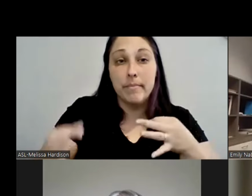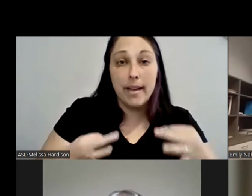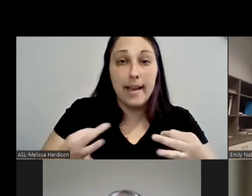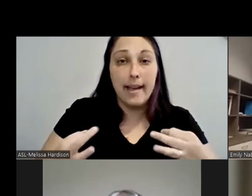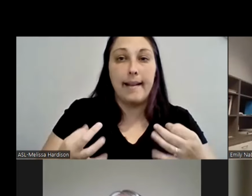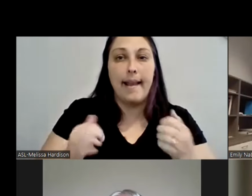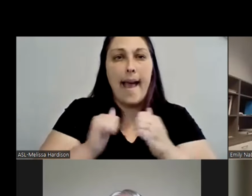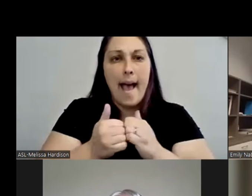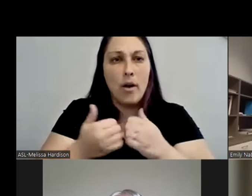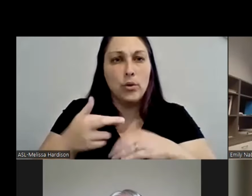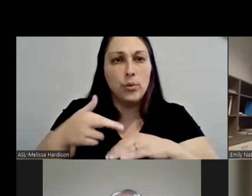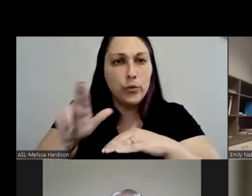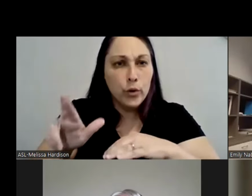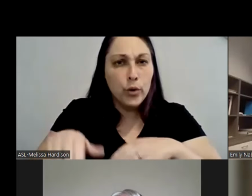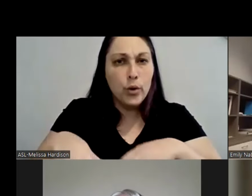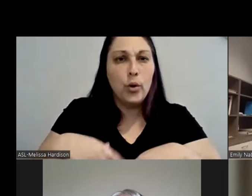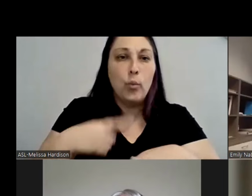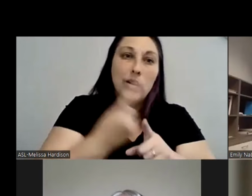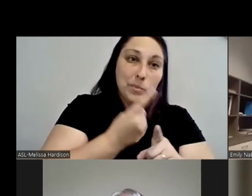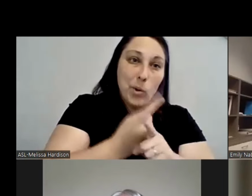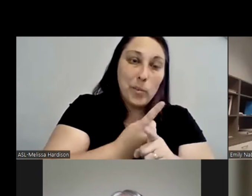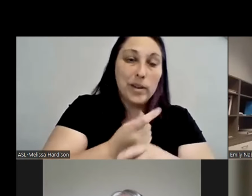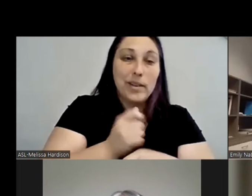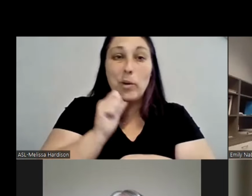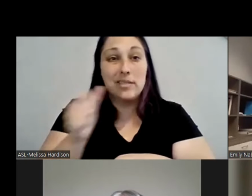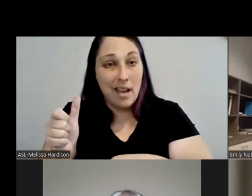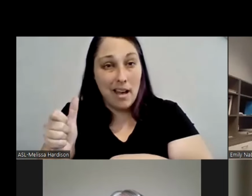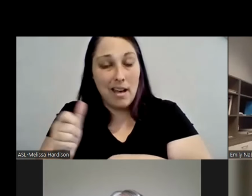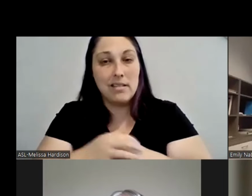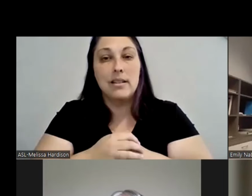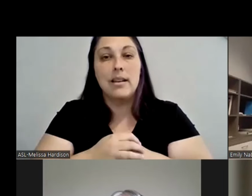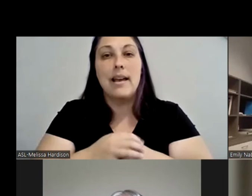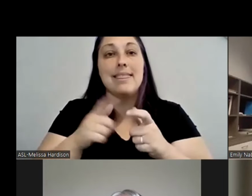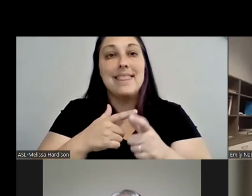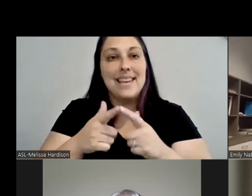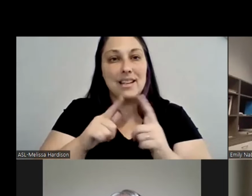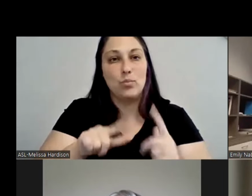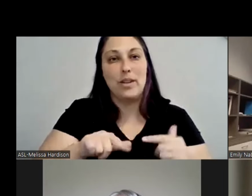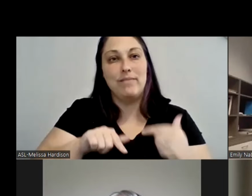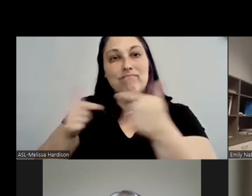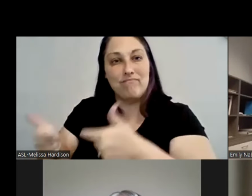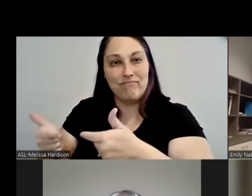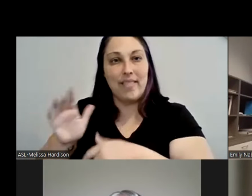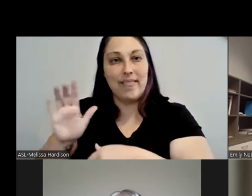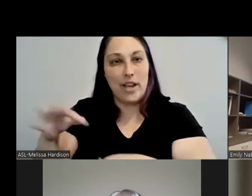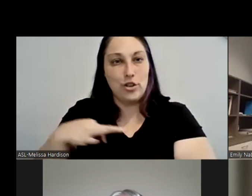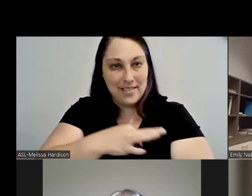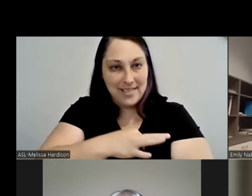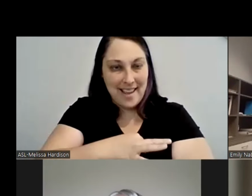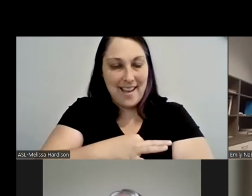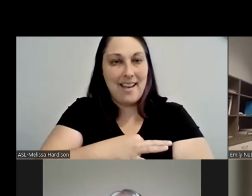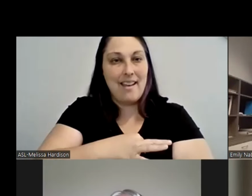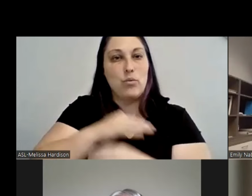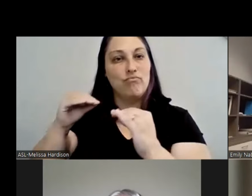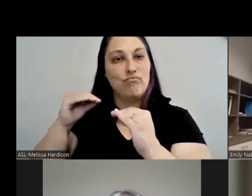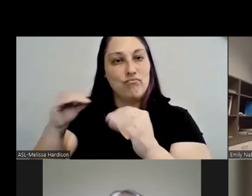community of living and other communities within HHS, and the US Department of housing and urban develop it.